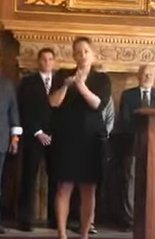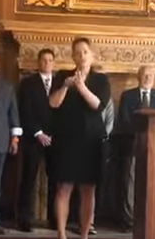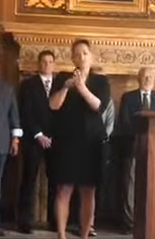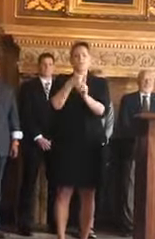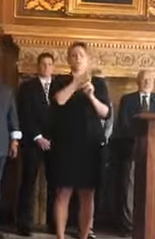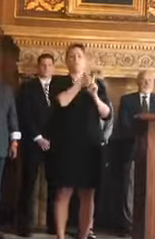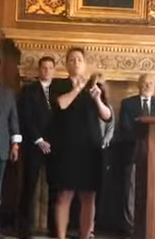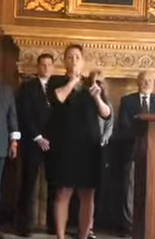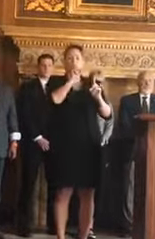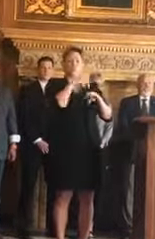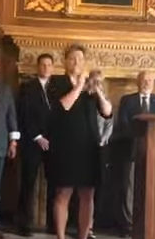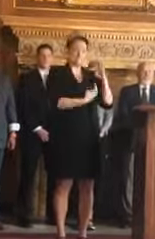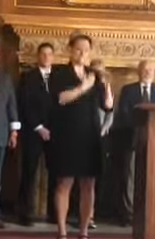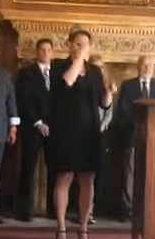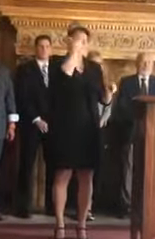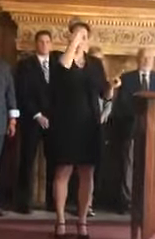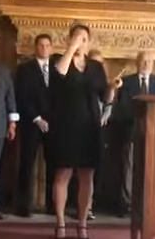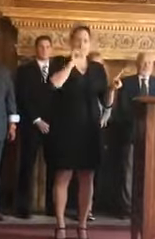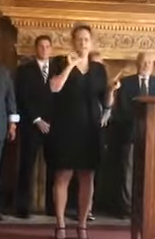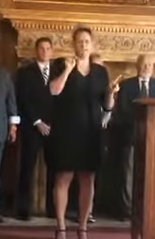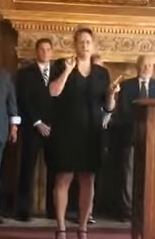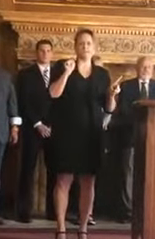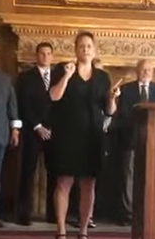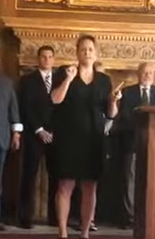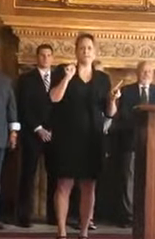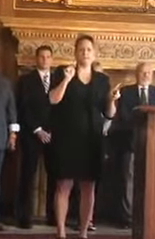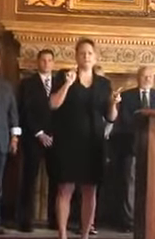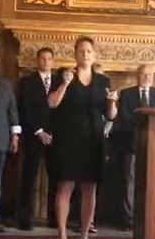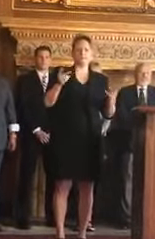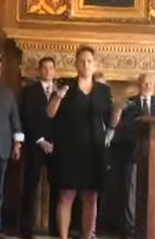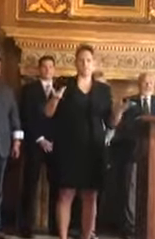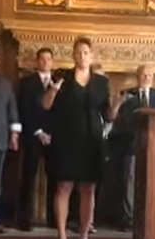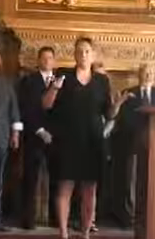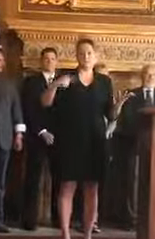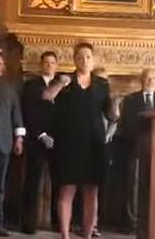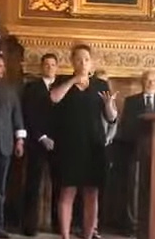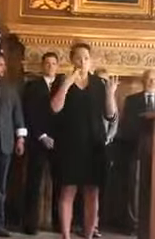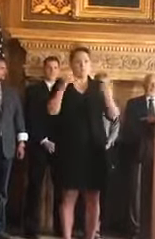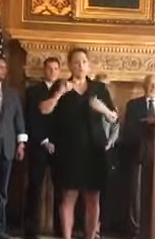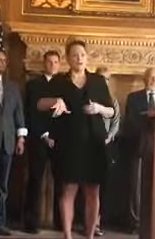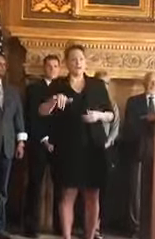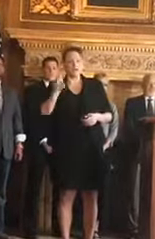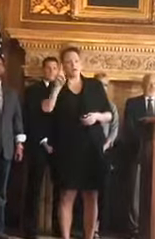that the doctor comes in to talk to you about what is going to happen, you want to know.